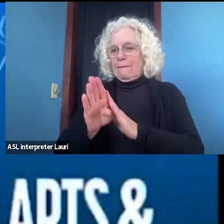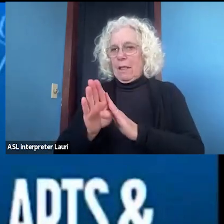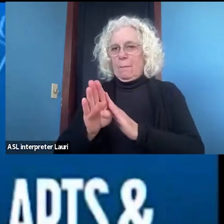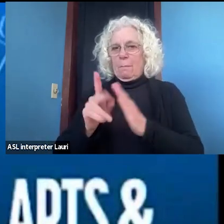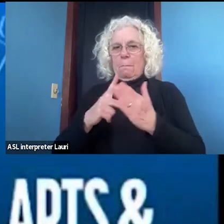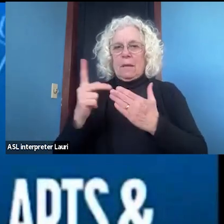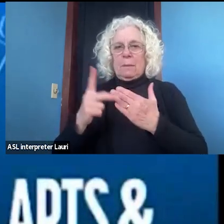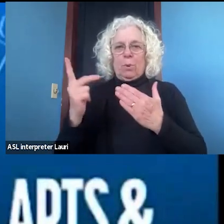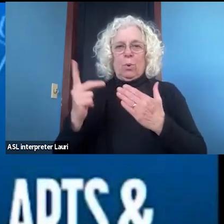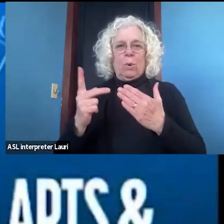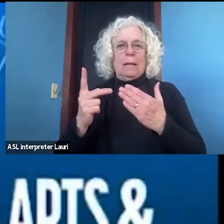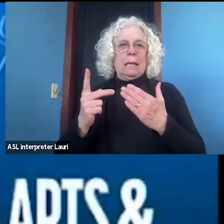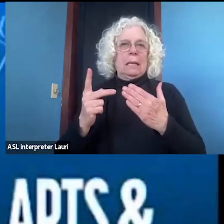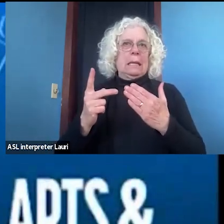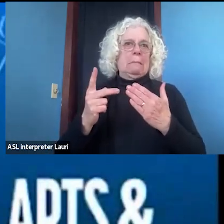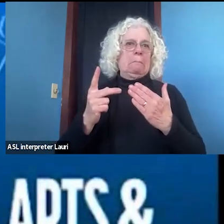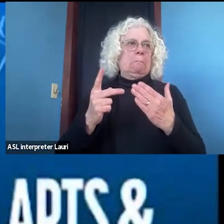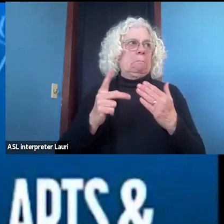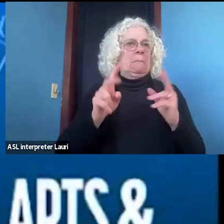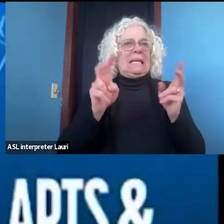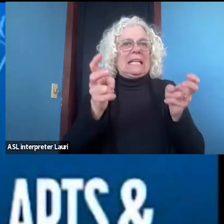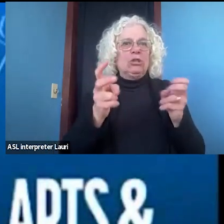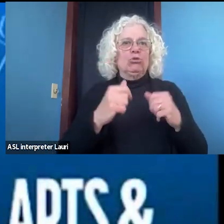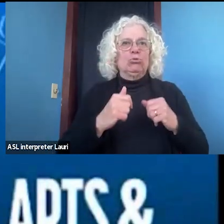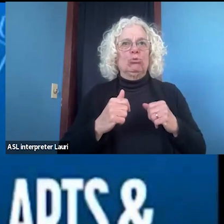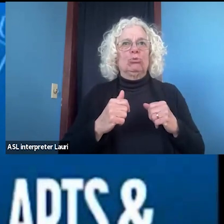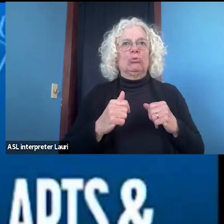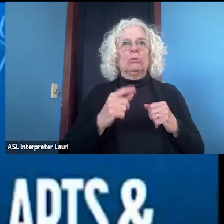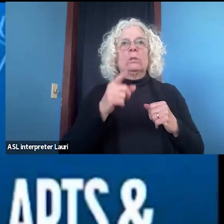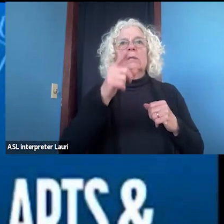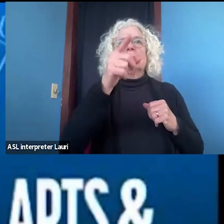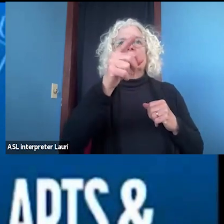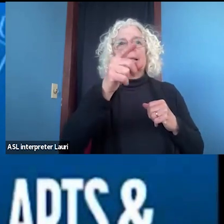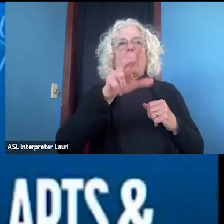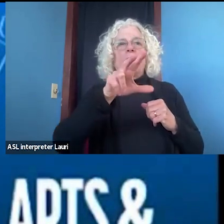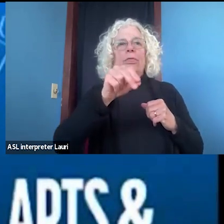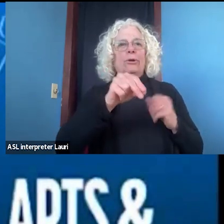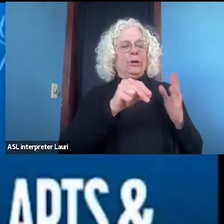Slices issue slices, 30 of them. You can get them right here on your phone.